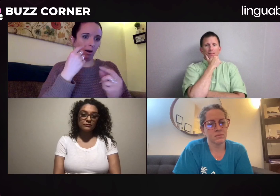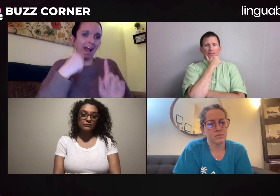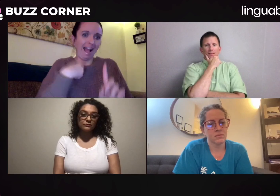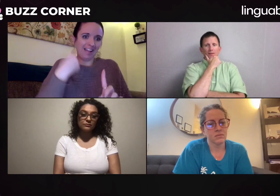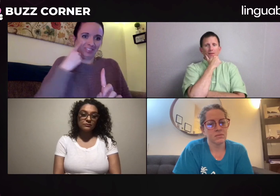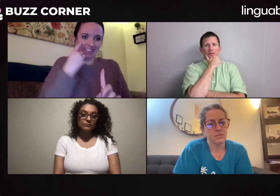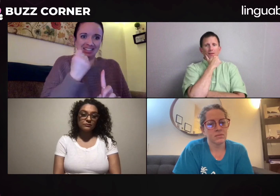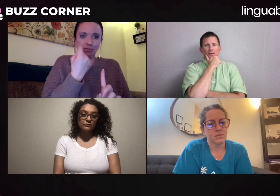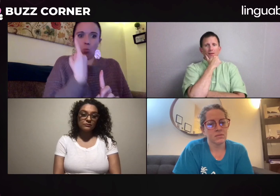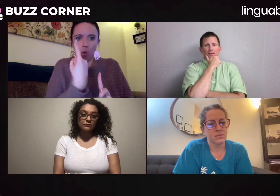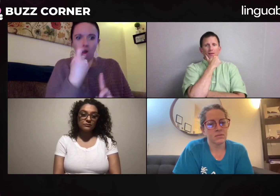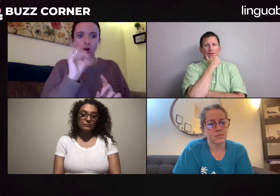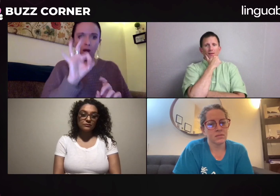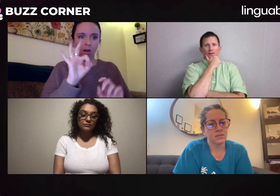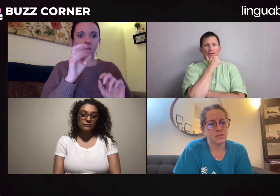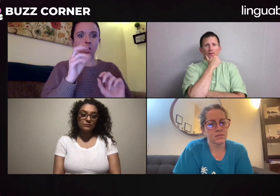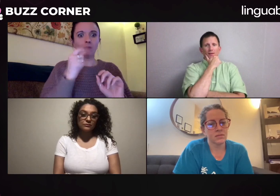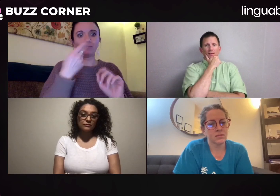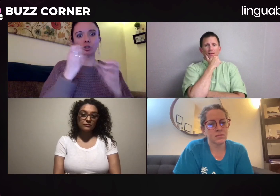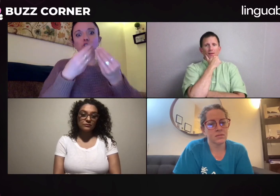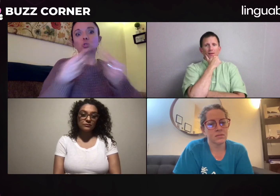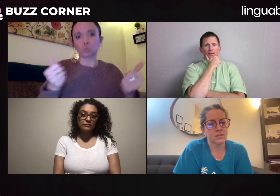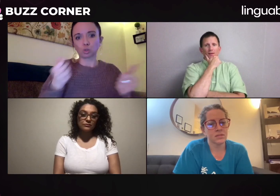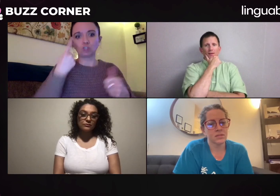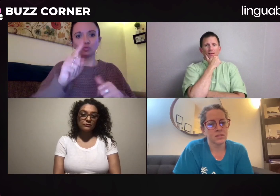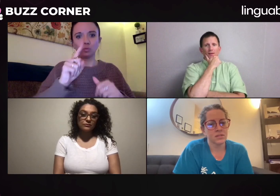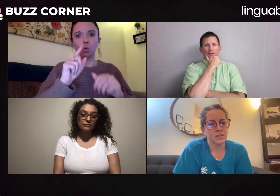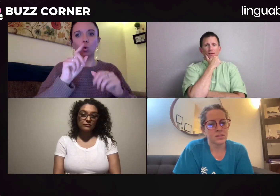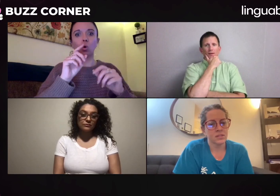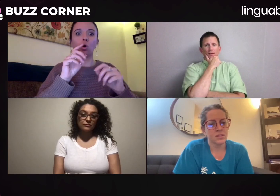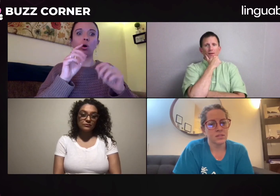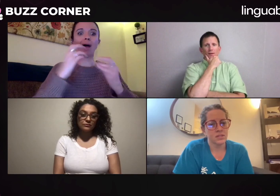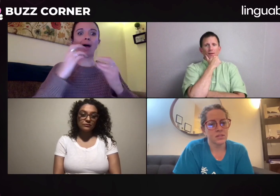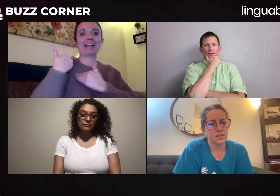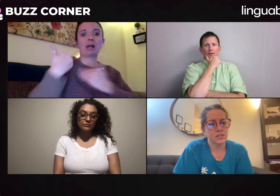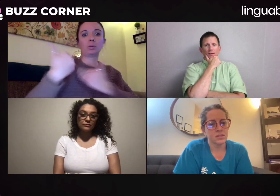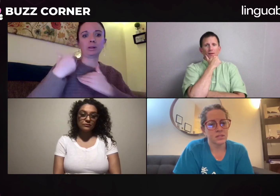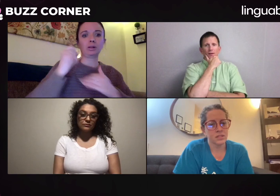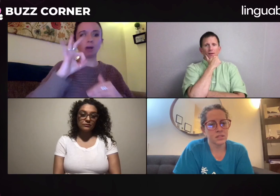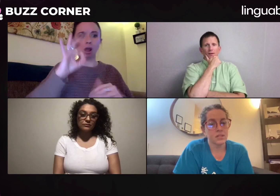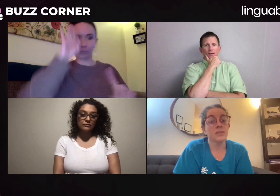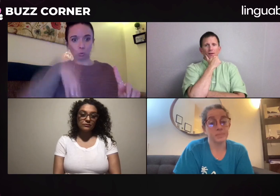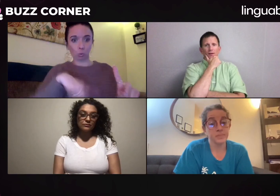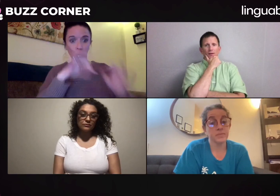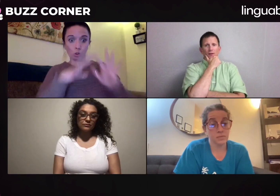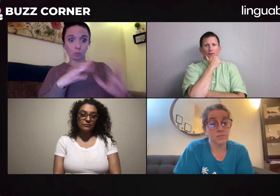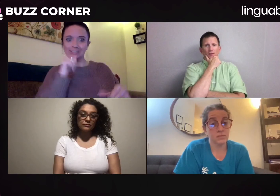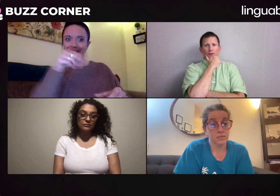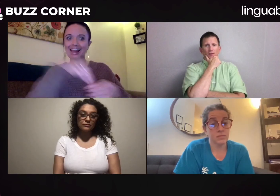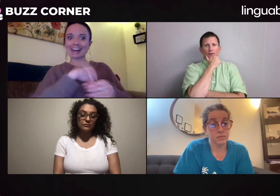I think that is one of the solutions to keep accountability